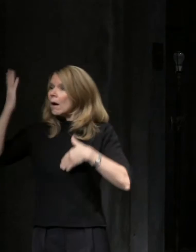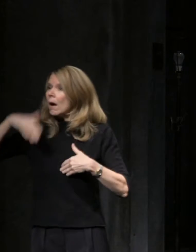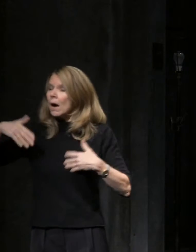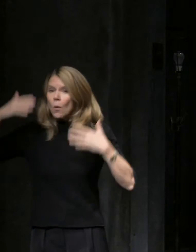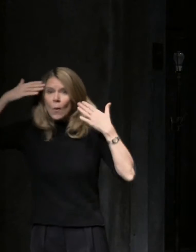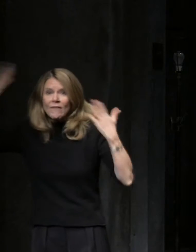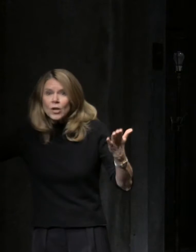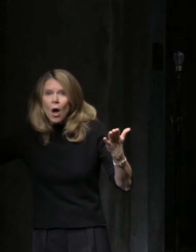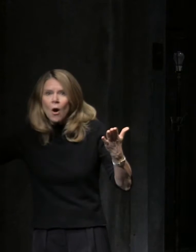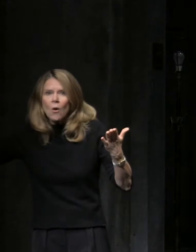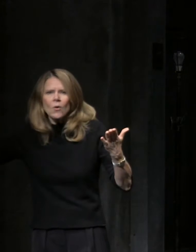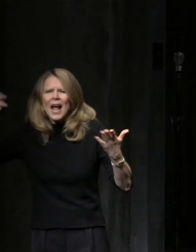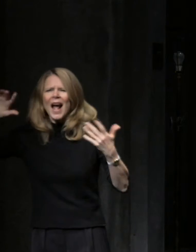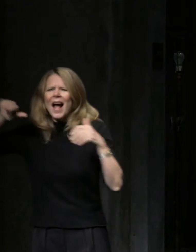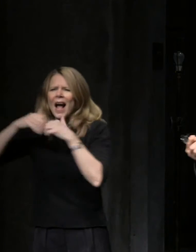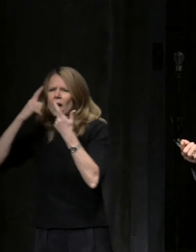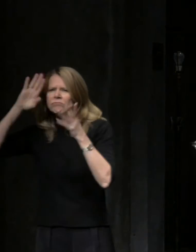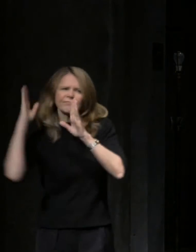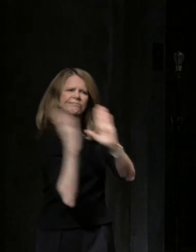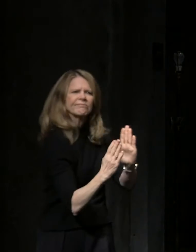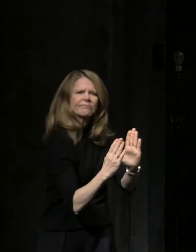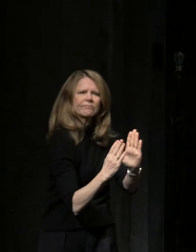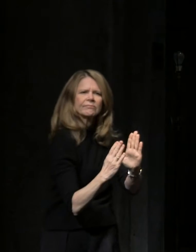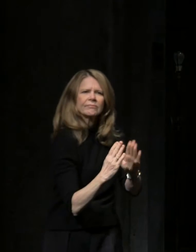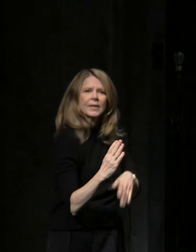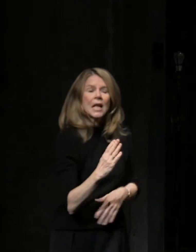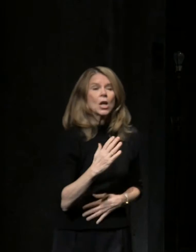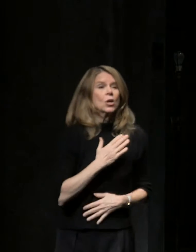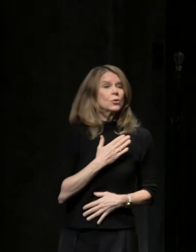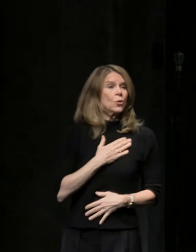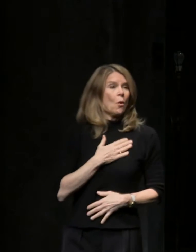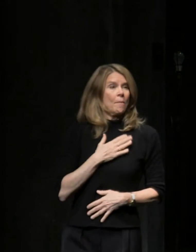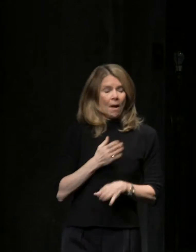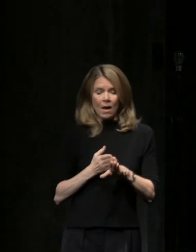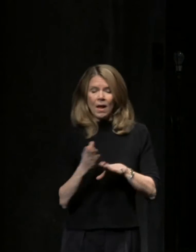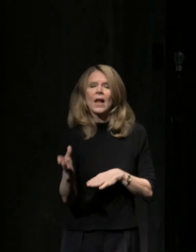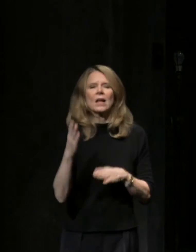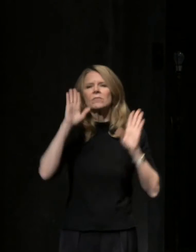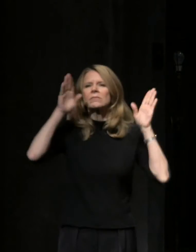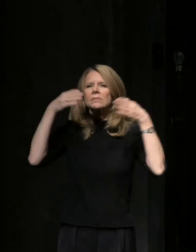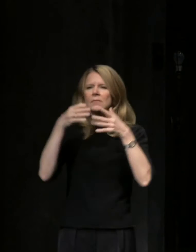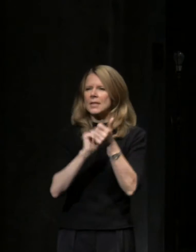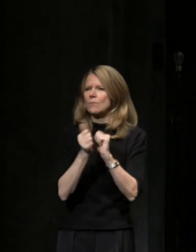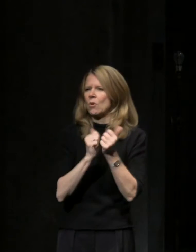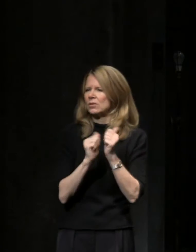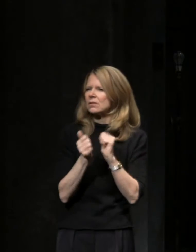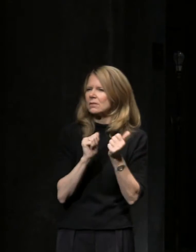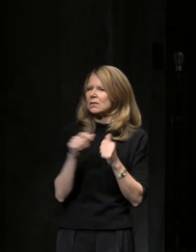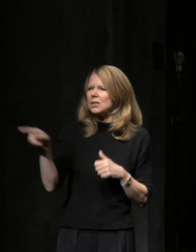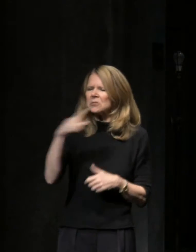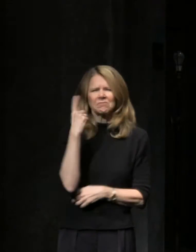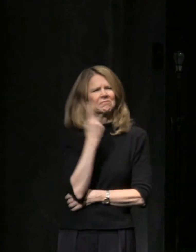My movement is a sports movement. You might ask, “Why sports? How can sports carry a